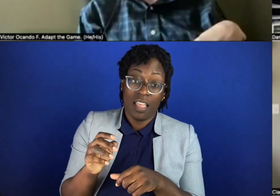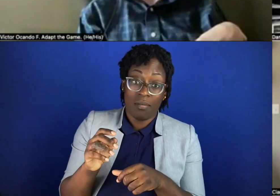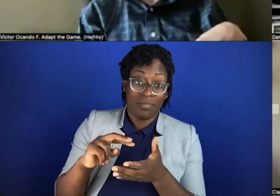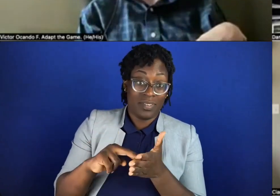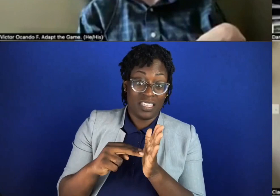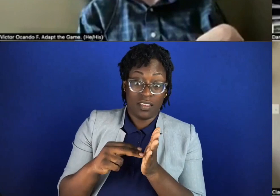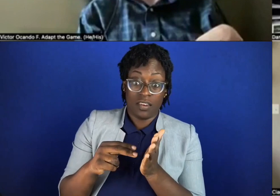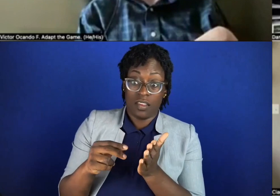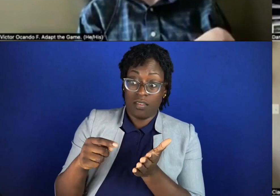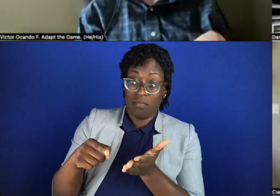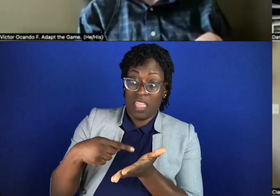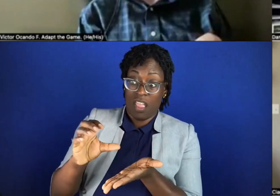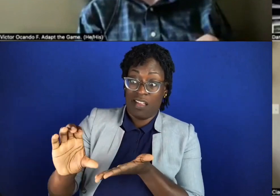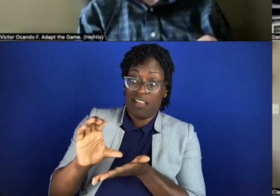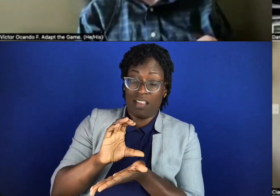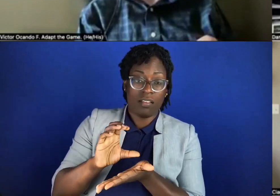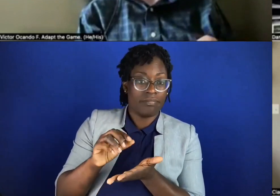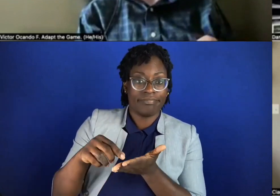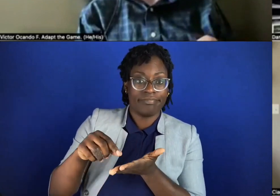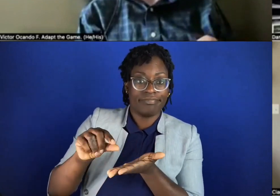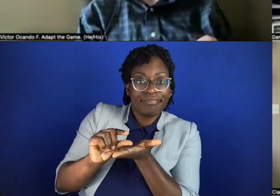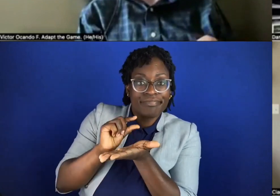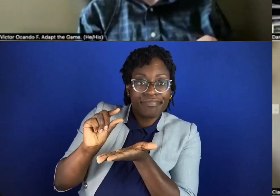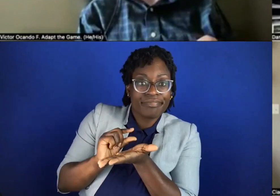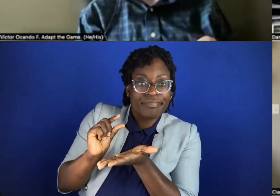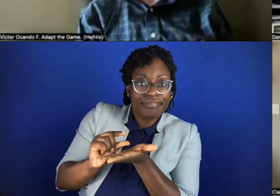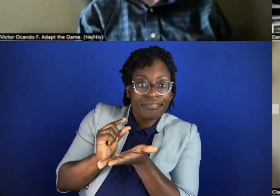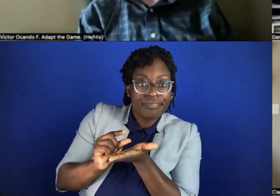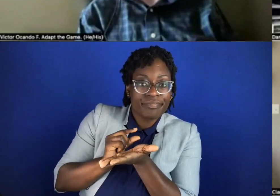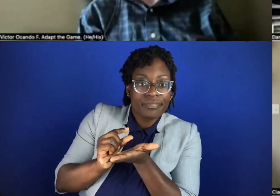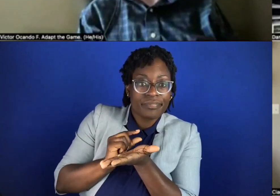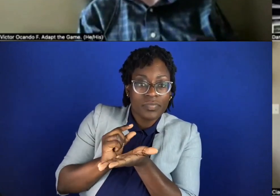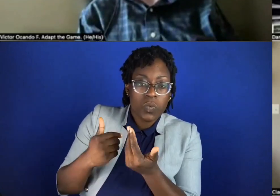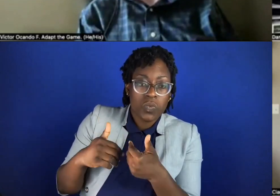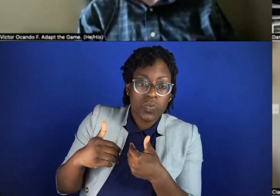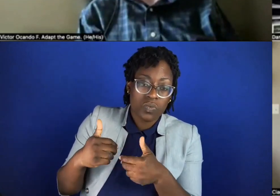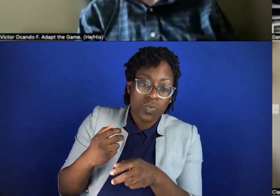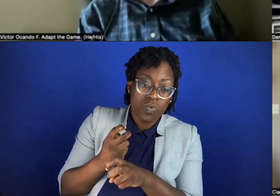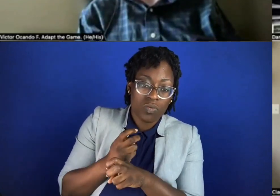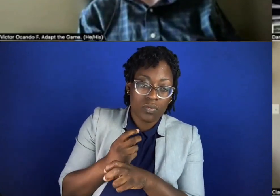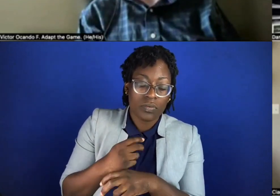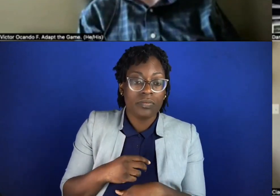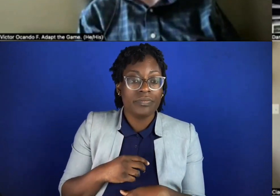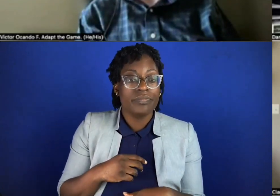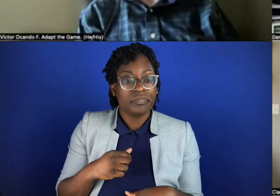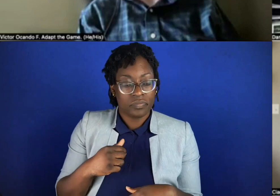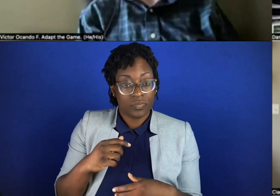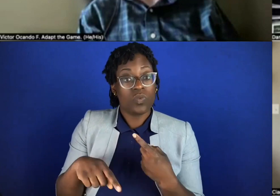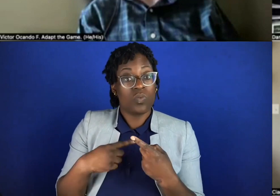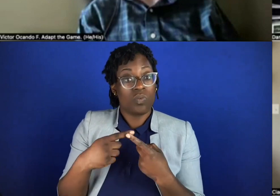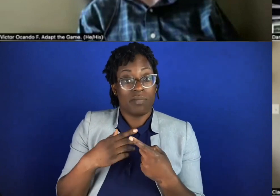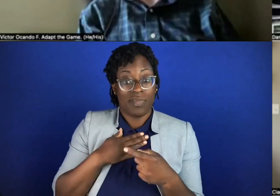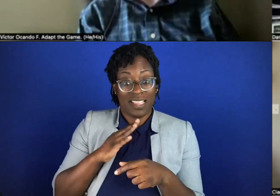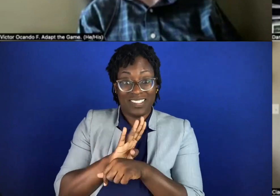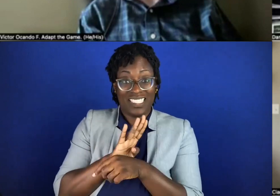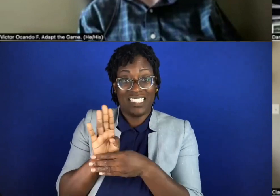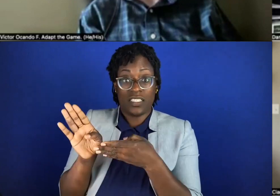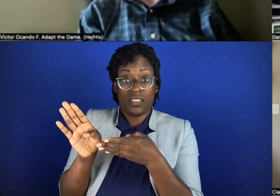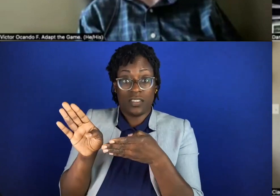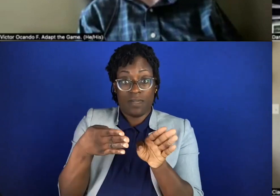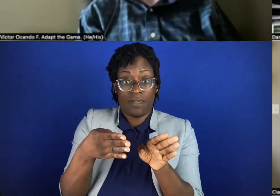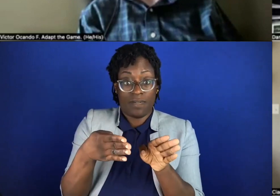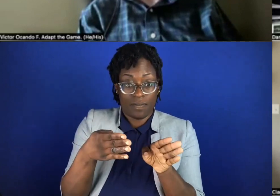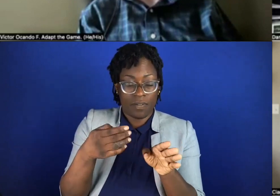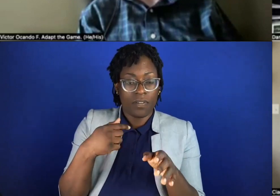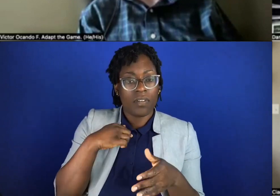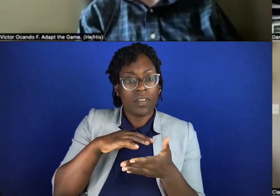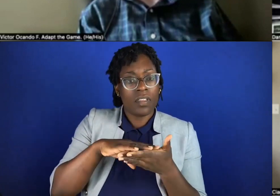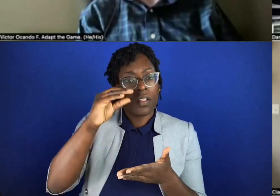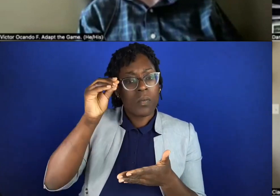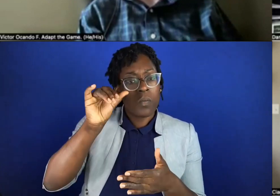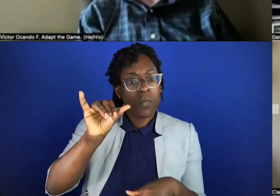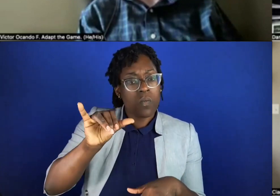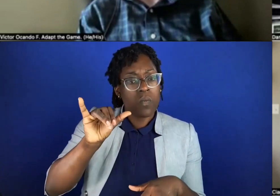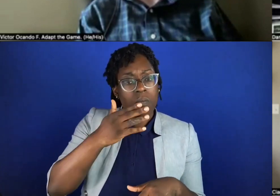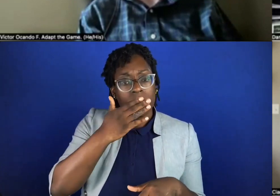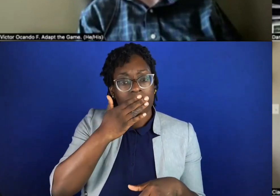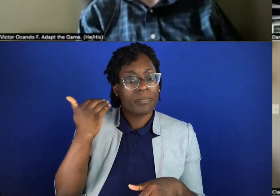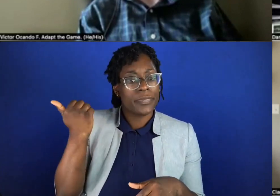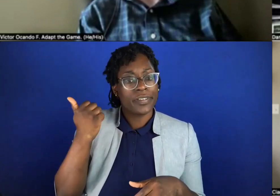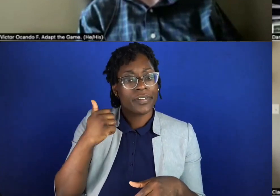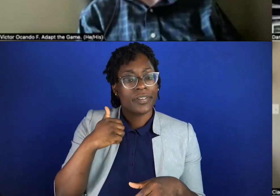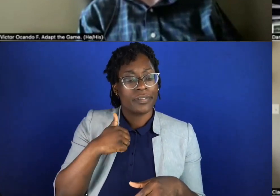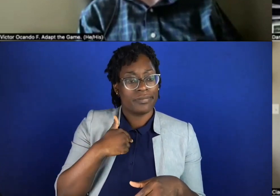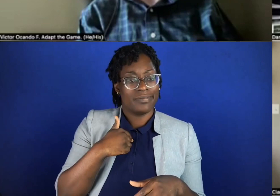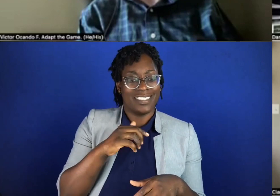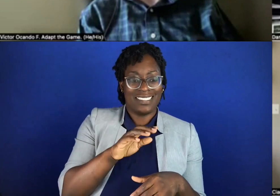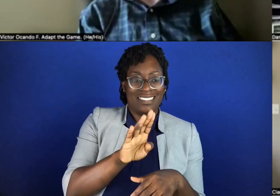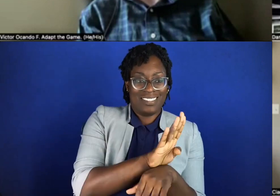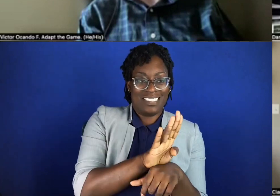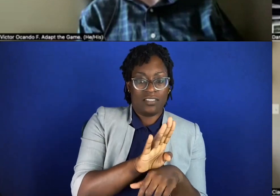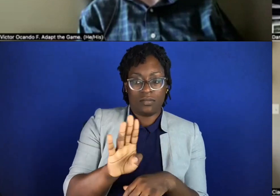little bit of money for you to be successful and as I pivoted, I was better suited at the